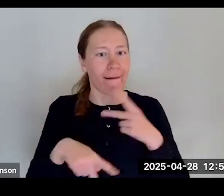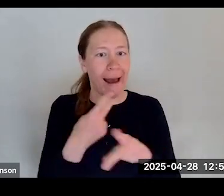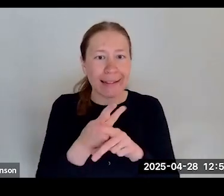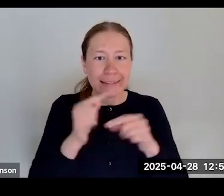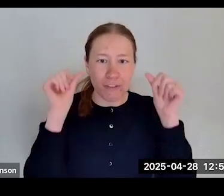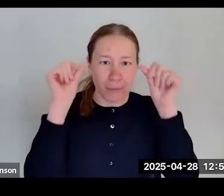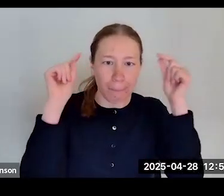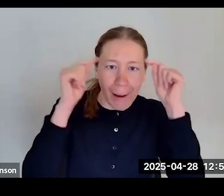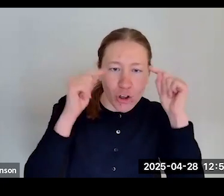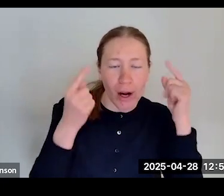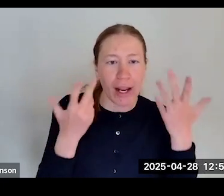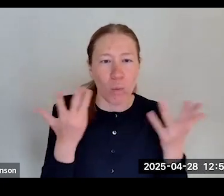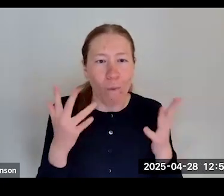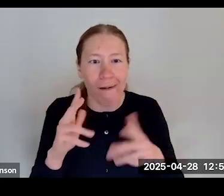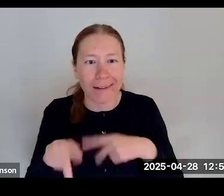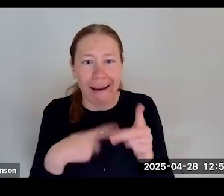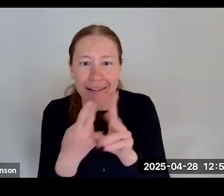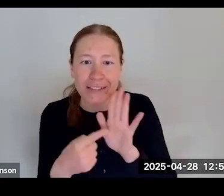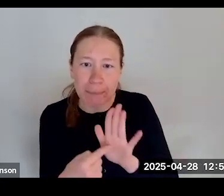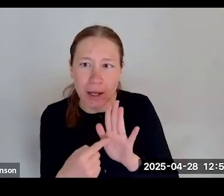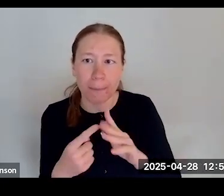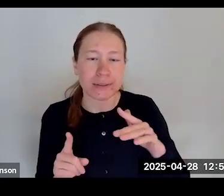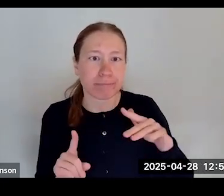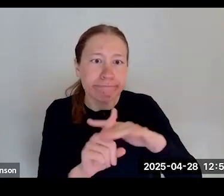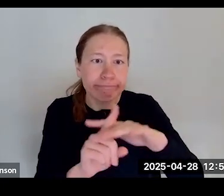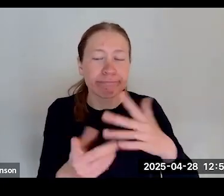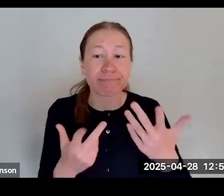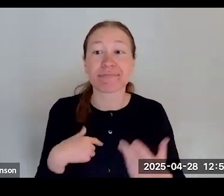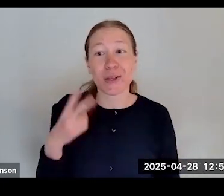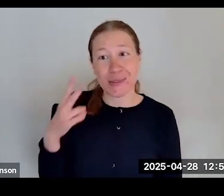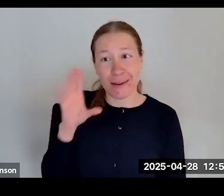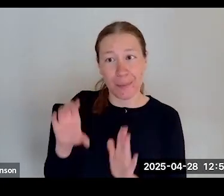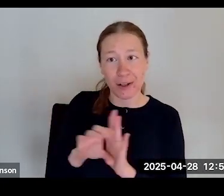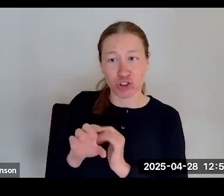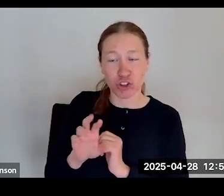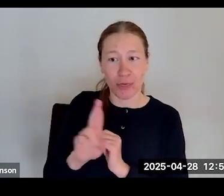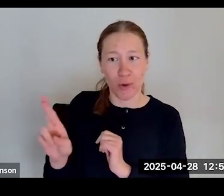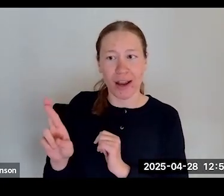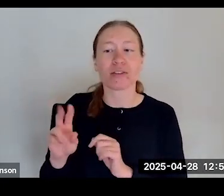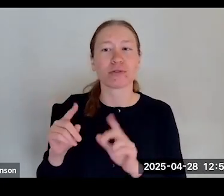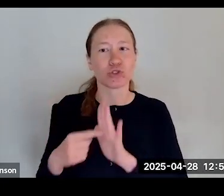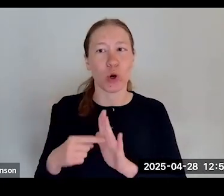how it presents itself. So on the right, I have a picture of an individual and it shows different types of migraines